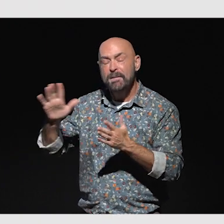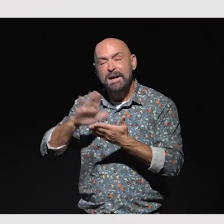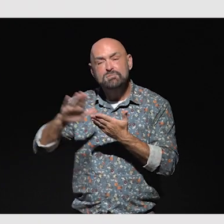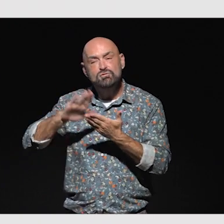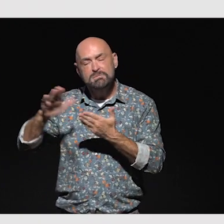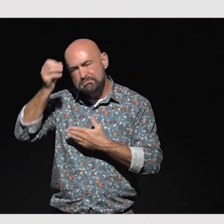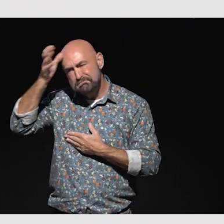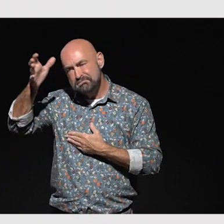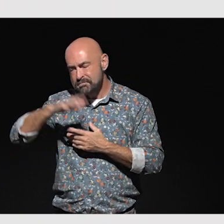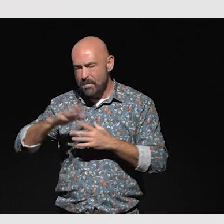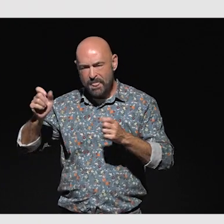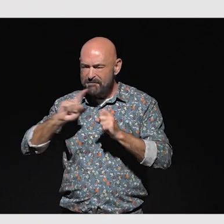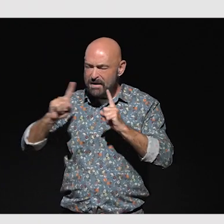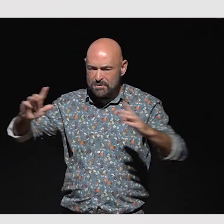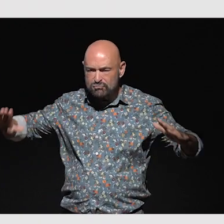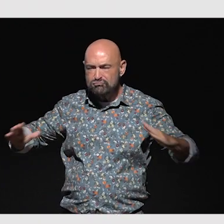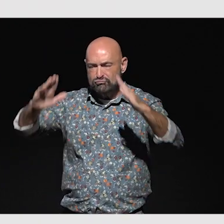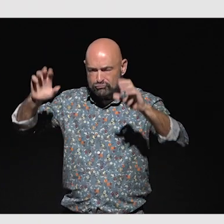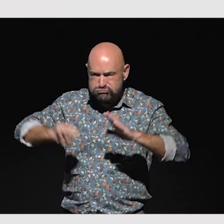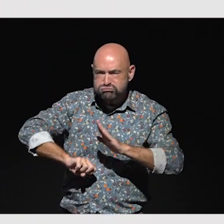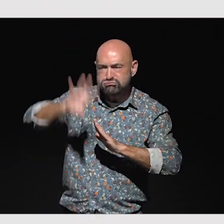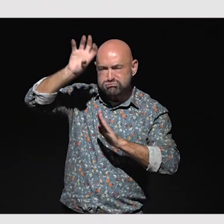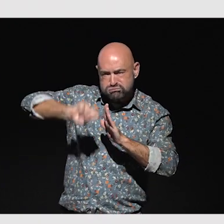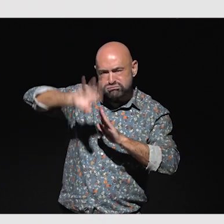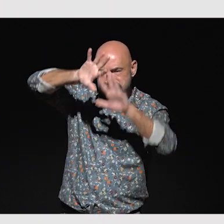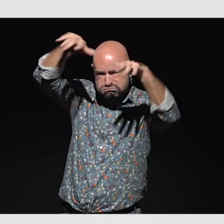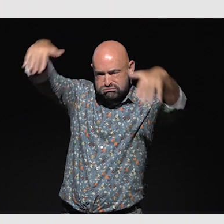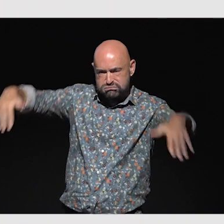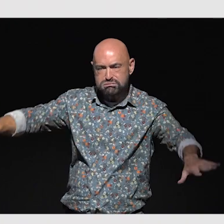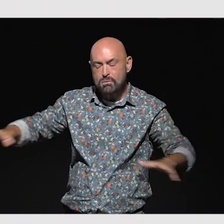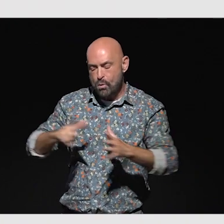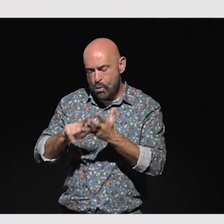the famous eruption was not in August but in November of 79,